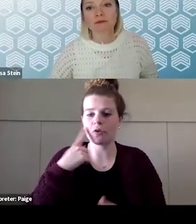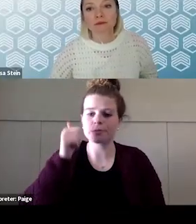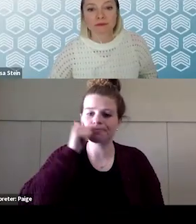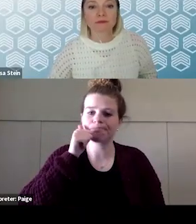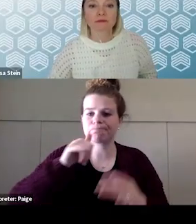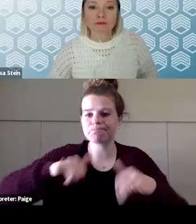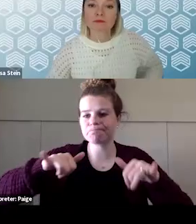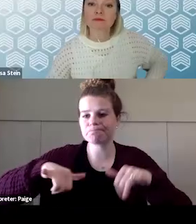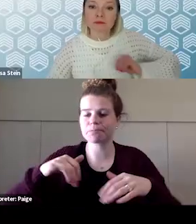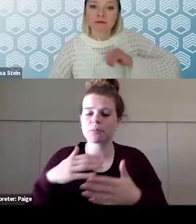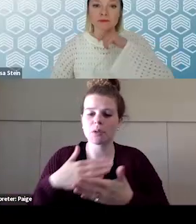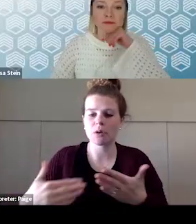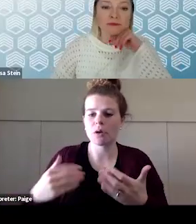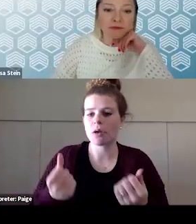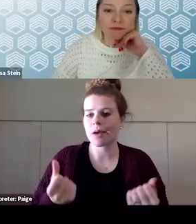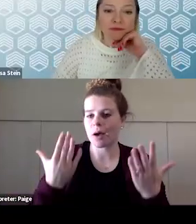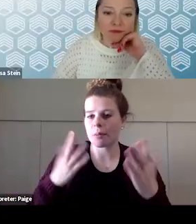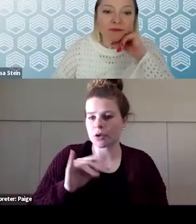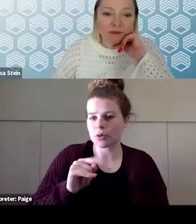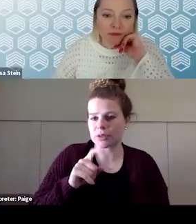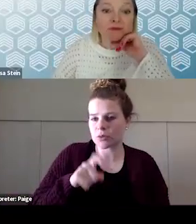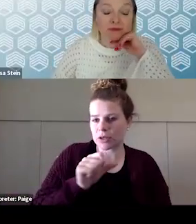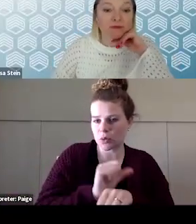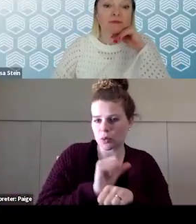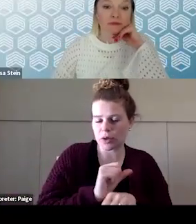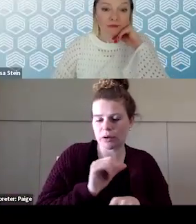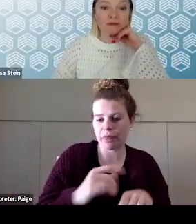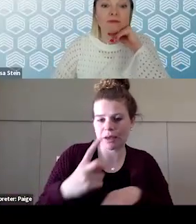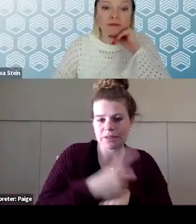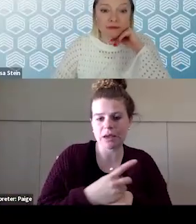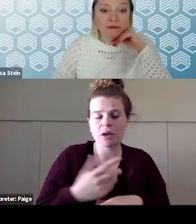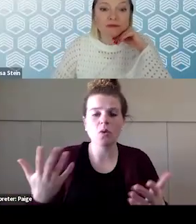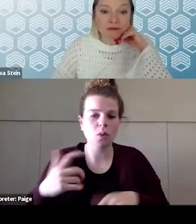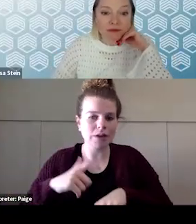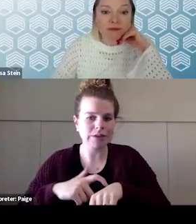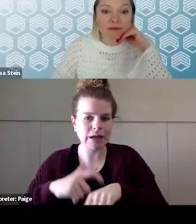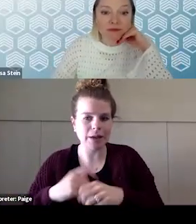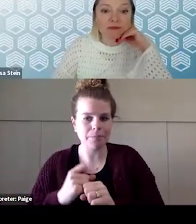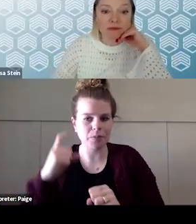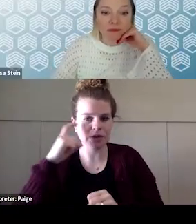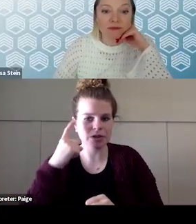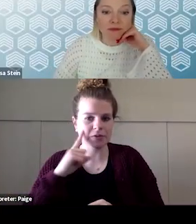of how many units do we need working today, what time makes sense for the call volume